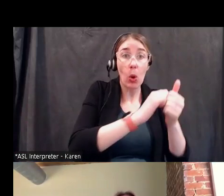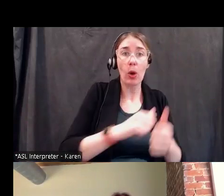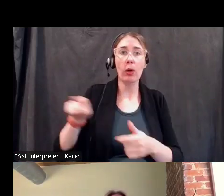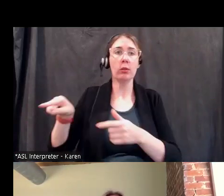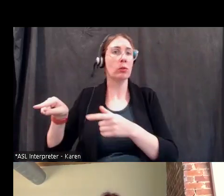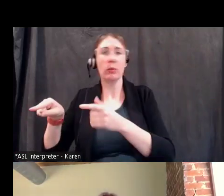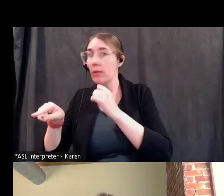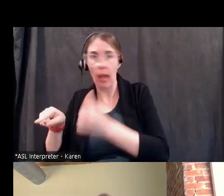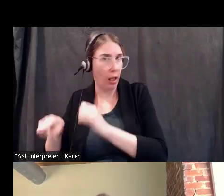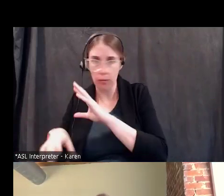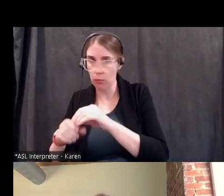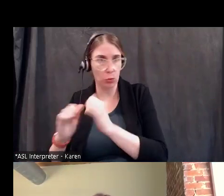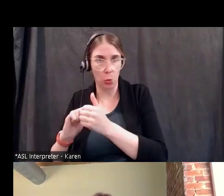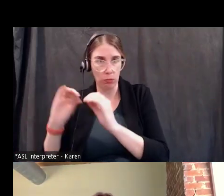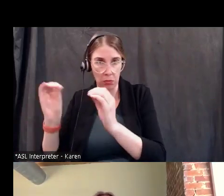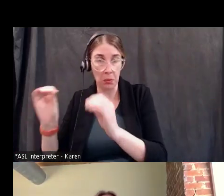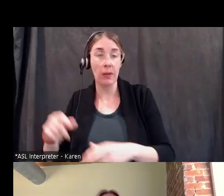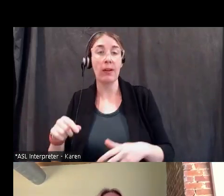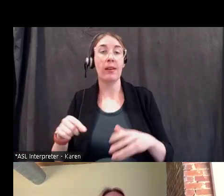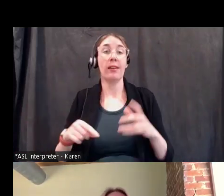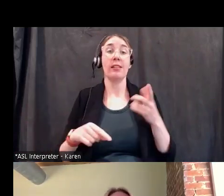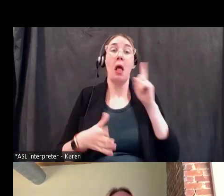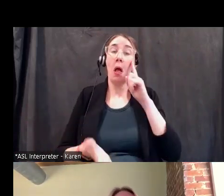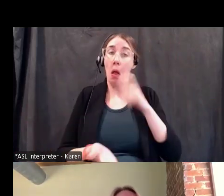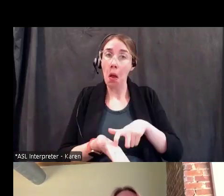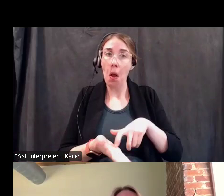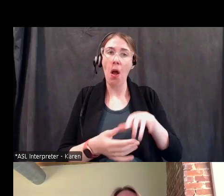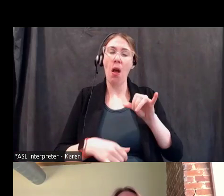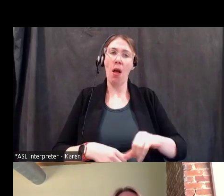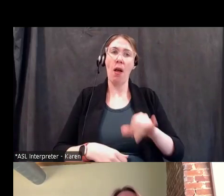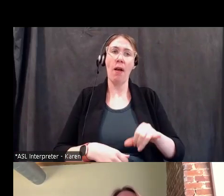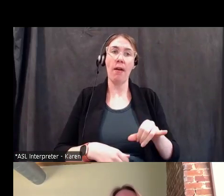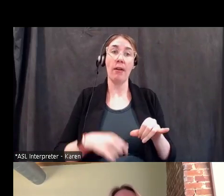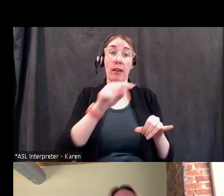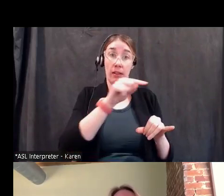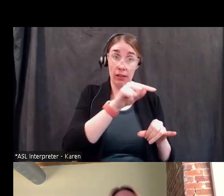What they found was pretty cool, I thought, that employment seemed to be at 52% of those